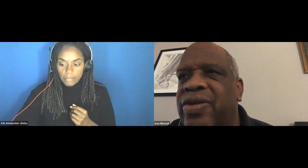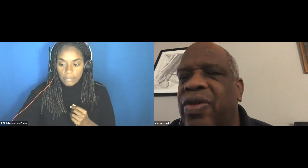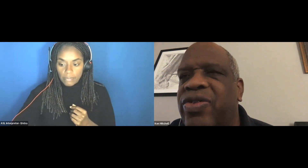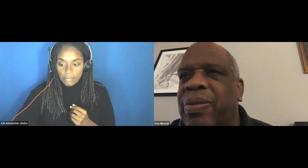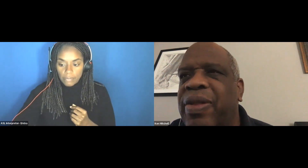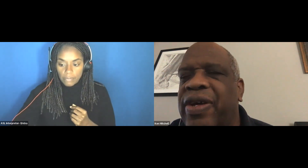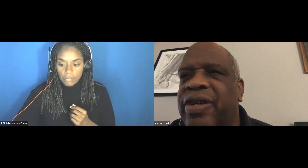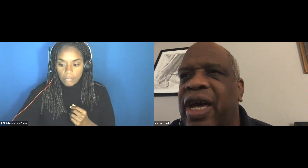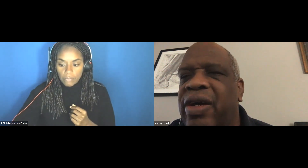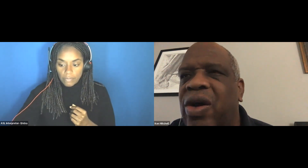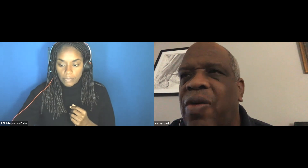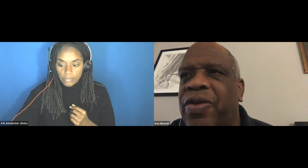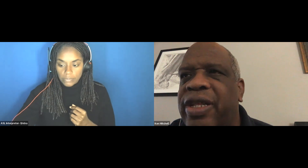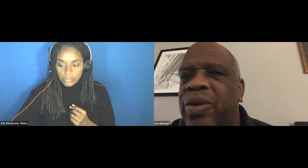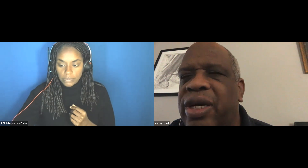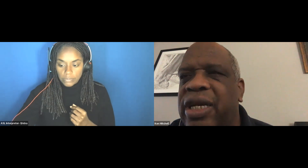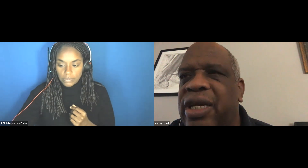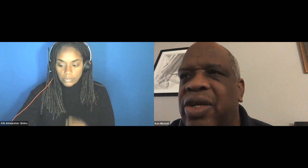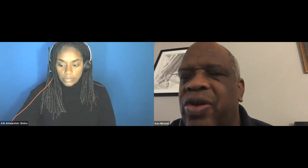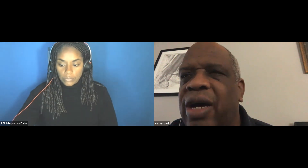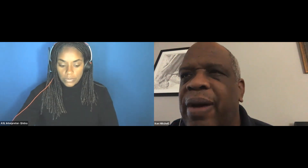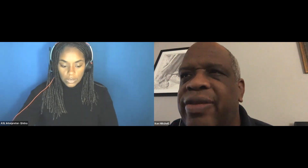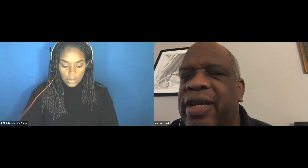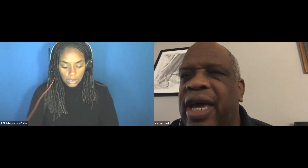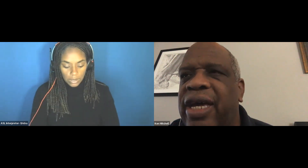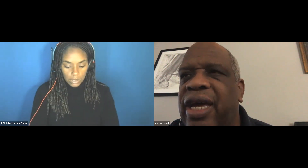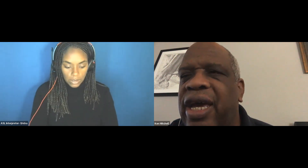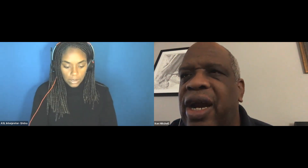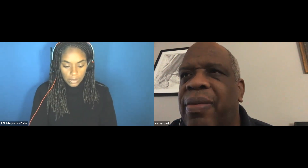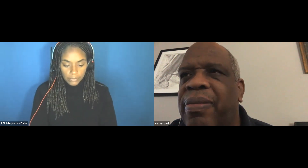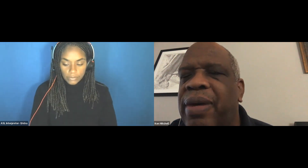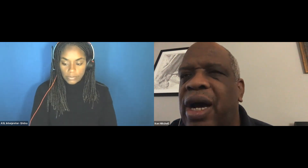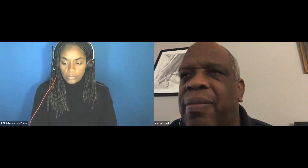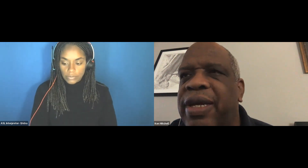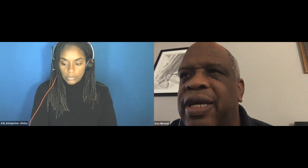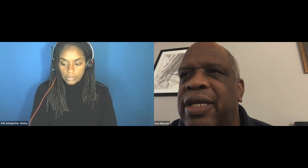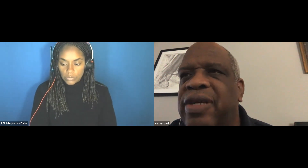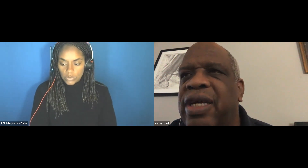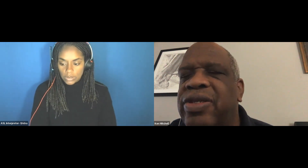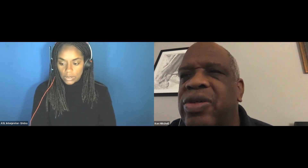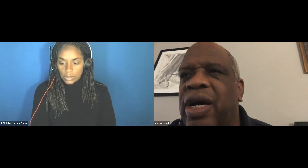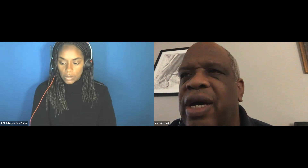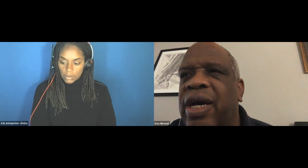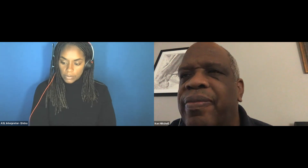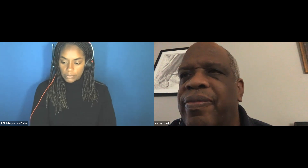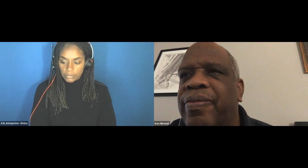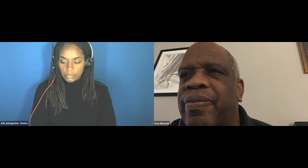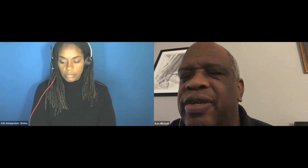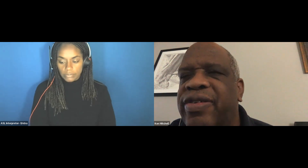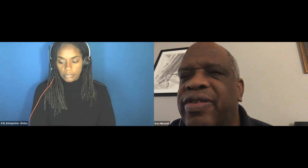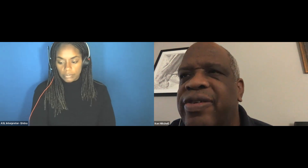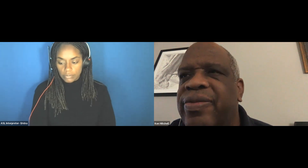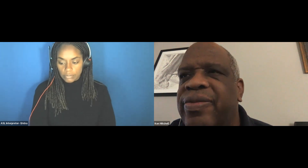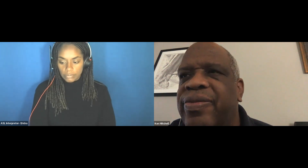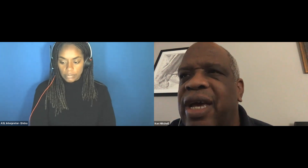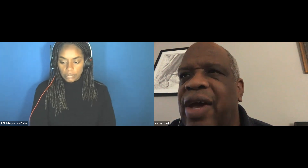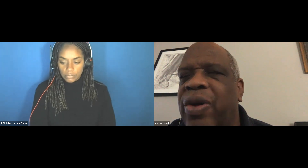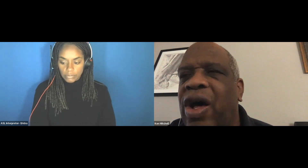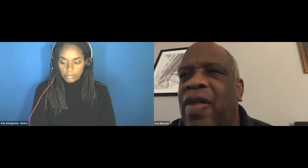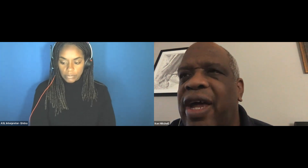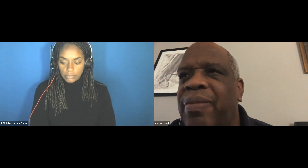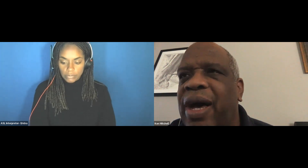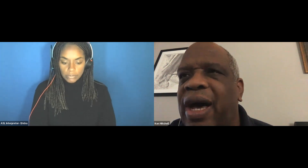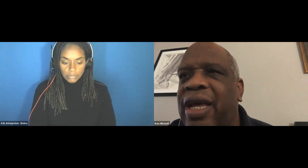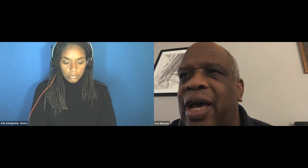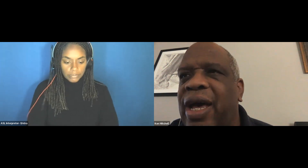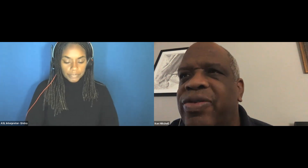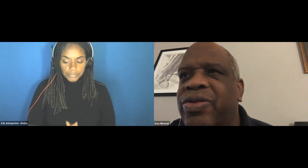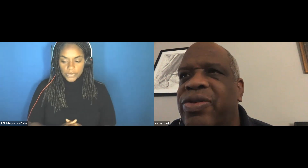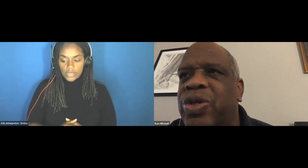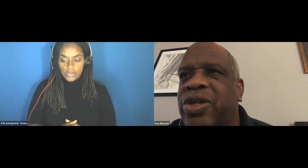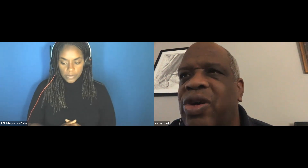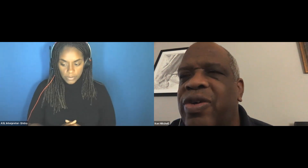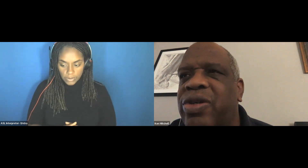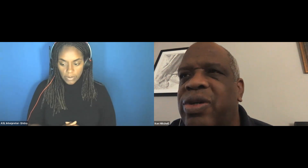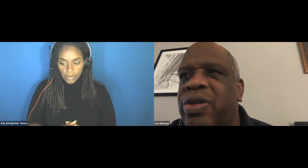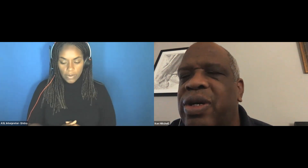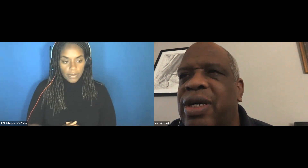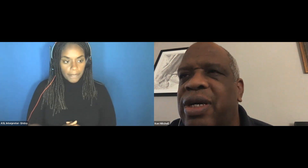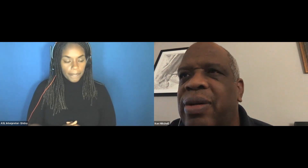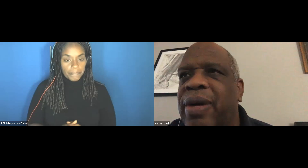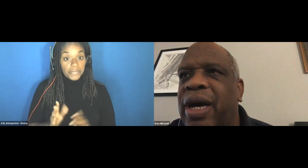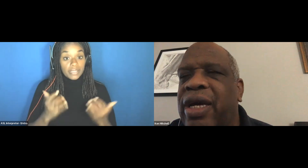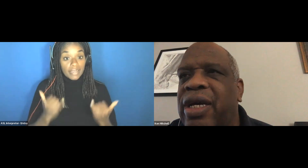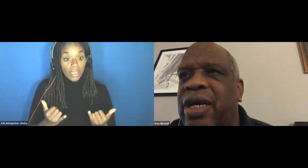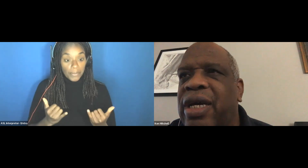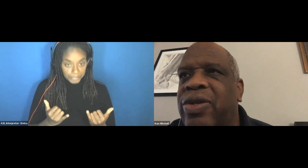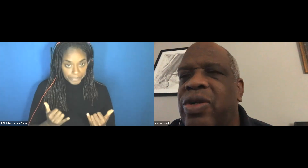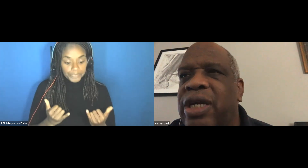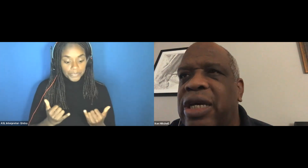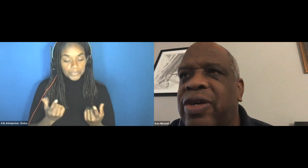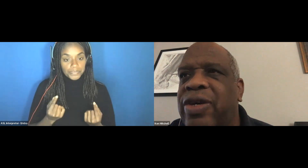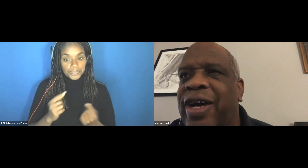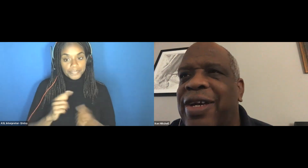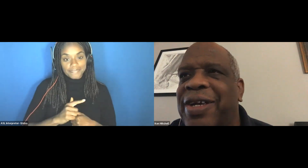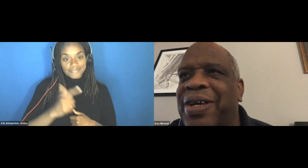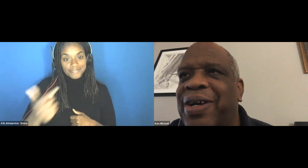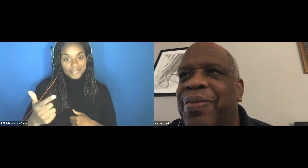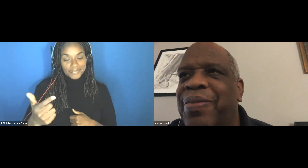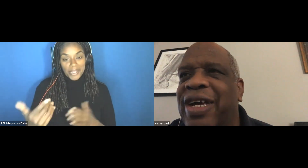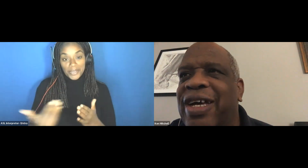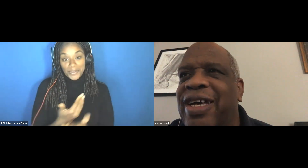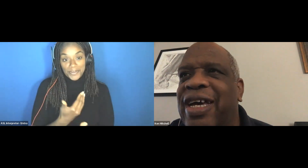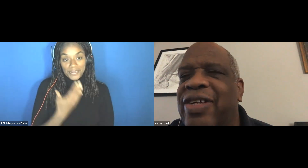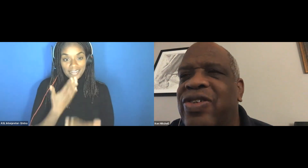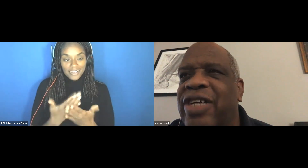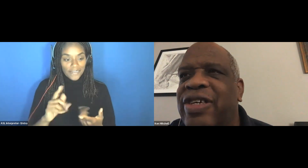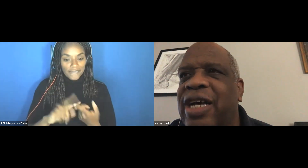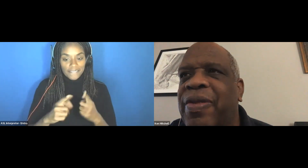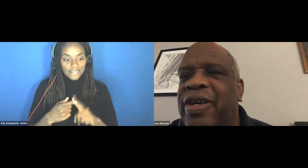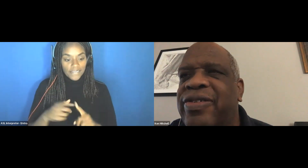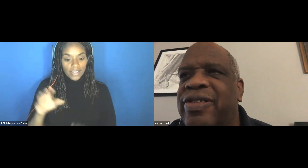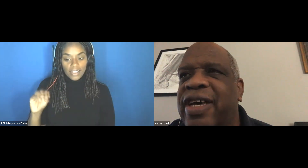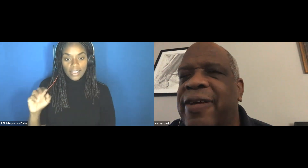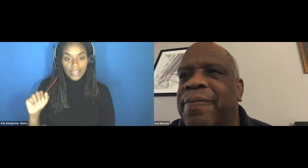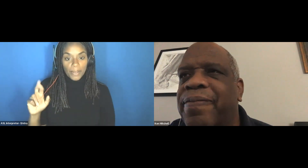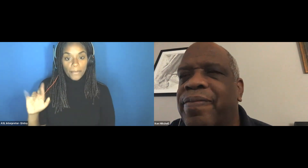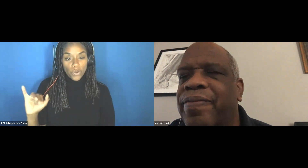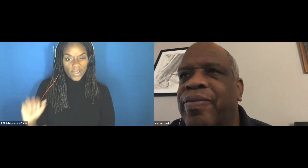How we are perceived when we do that.